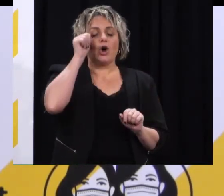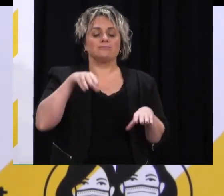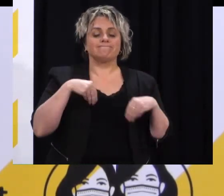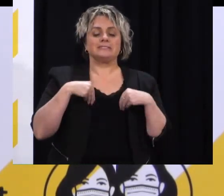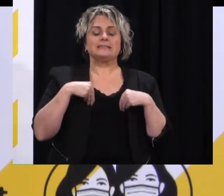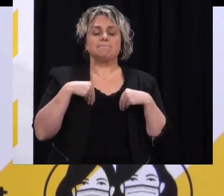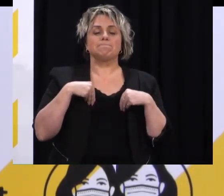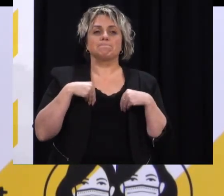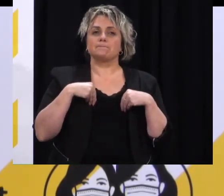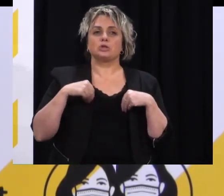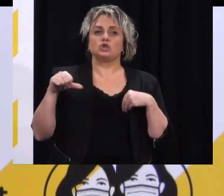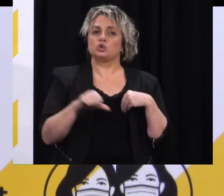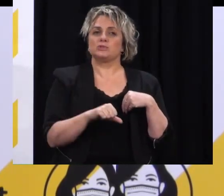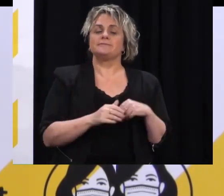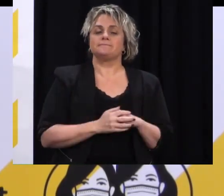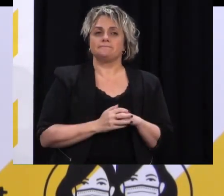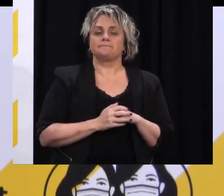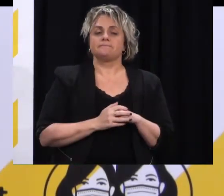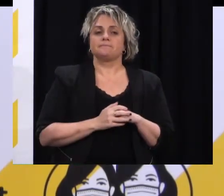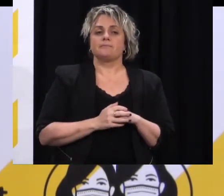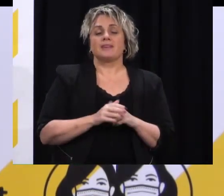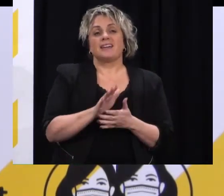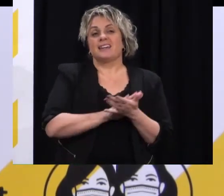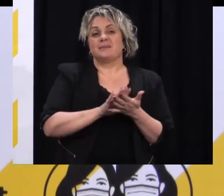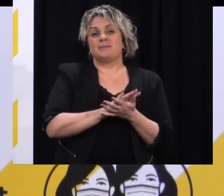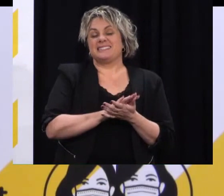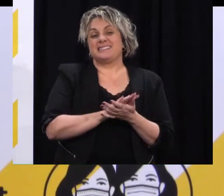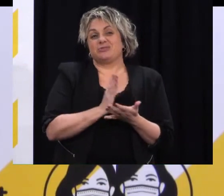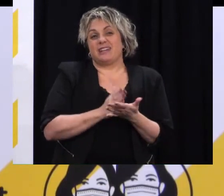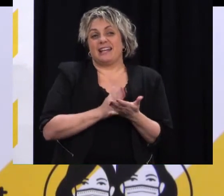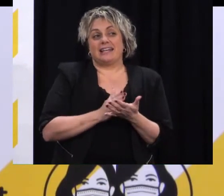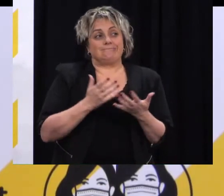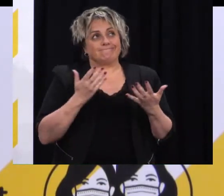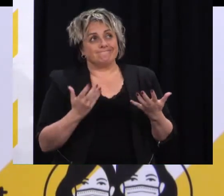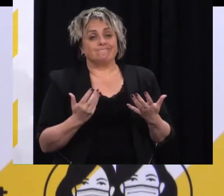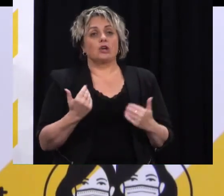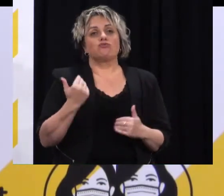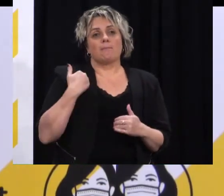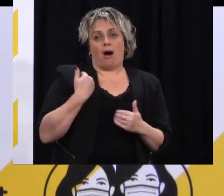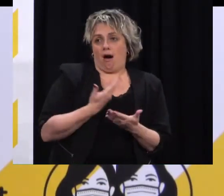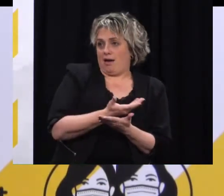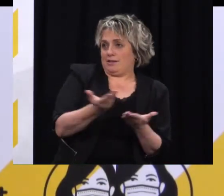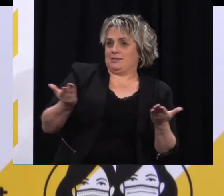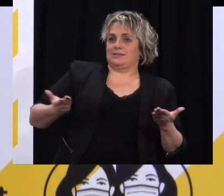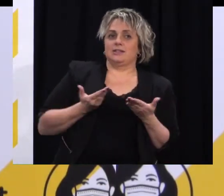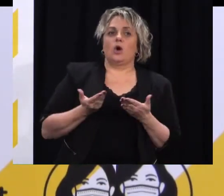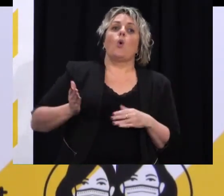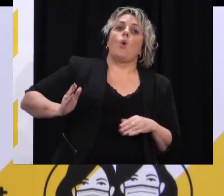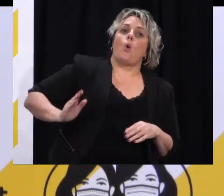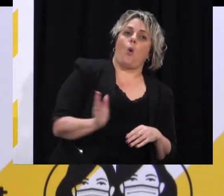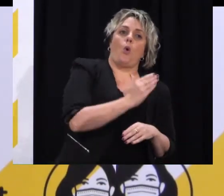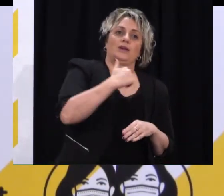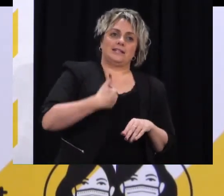the right thing to donor the sort of role modelling that would be expected of people who have those sort of promise